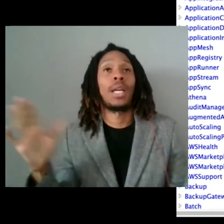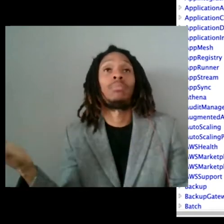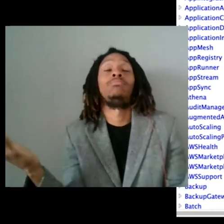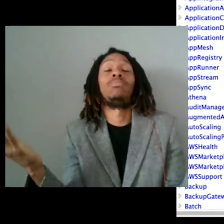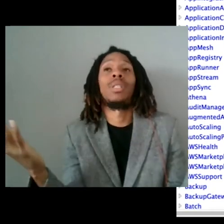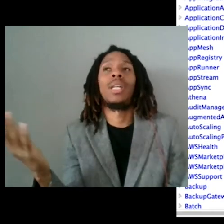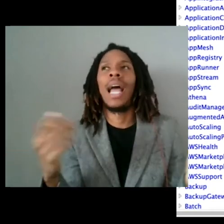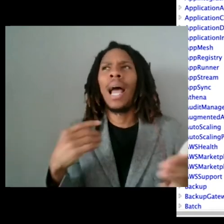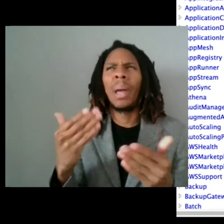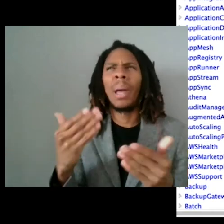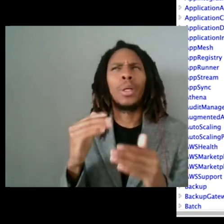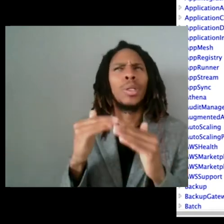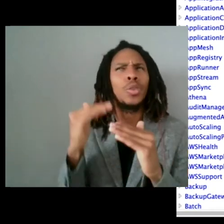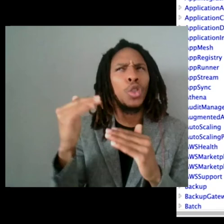I mean just one check box. This is amazing.